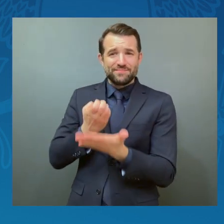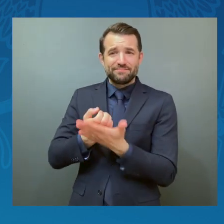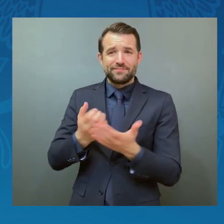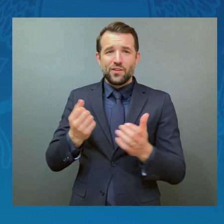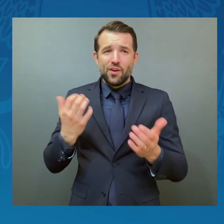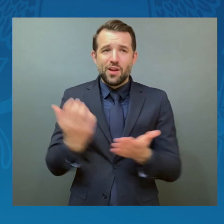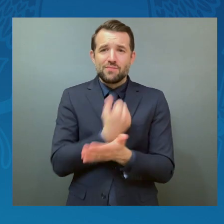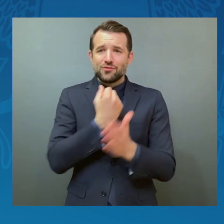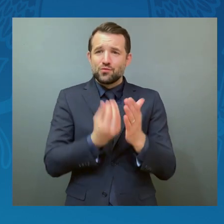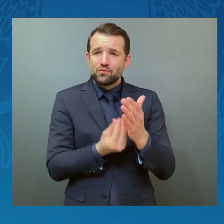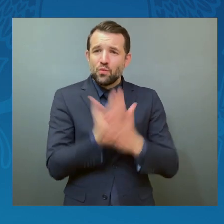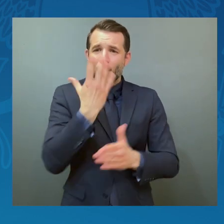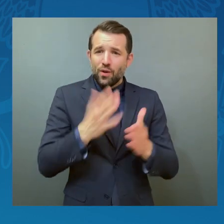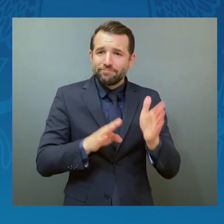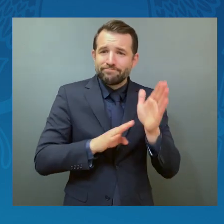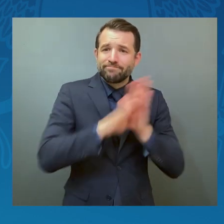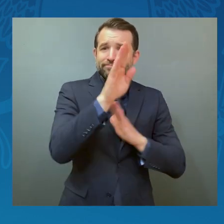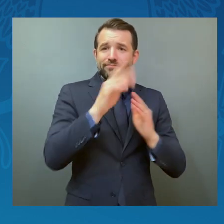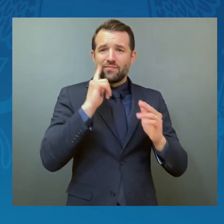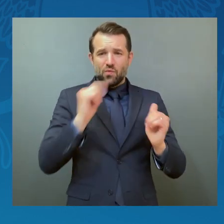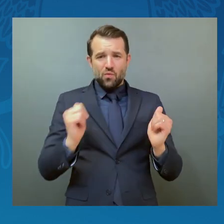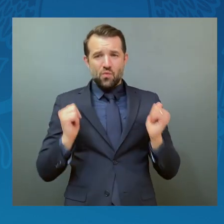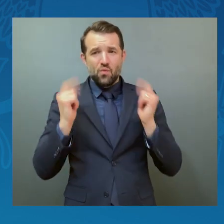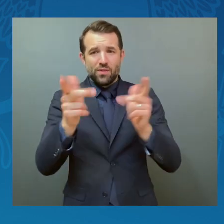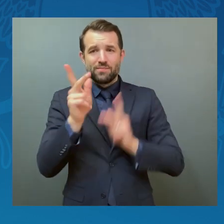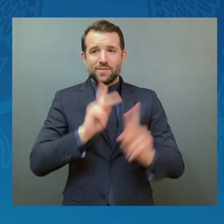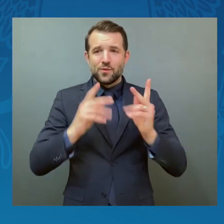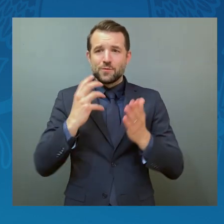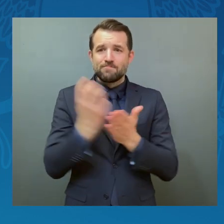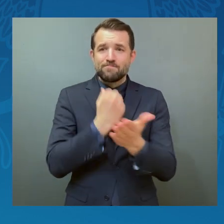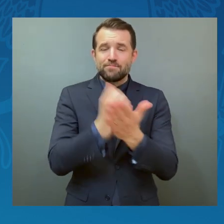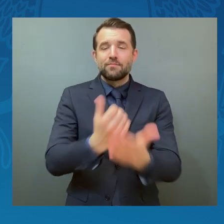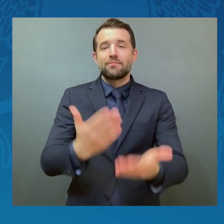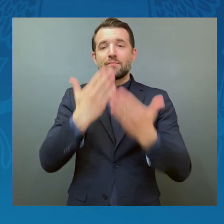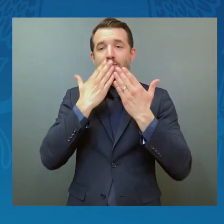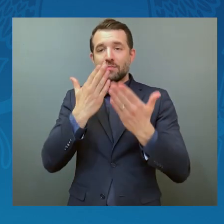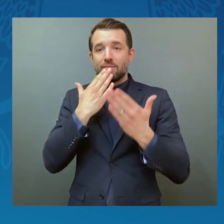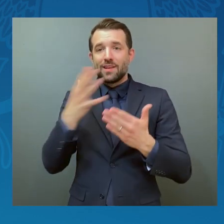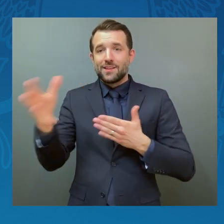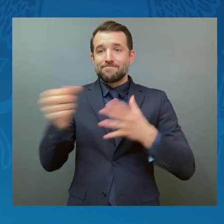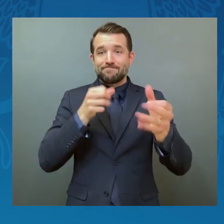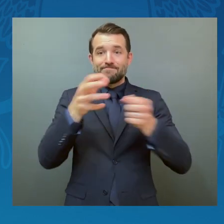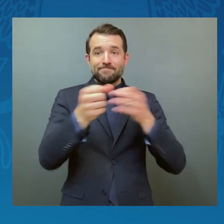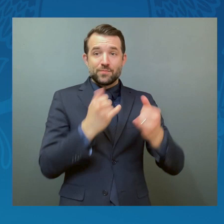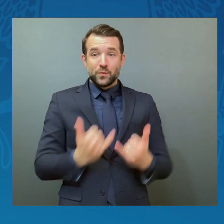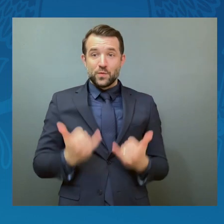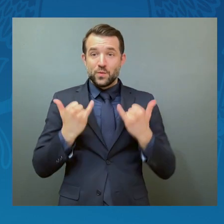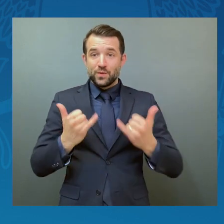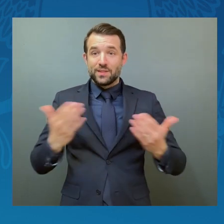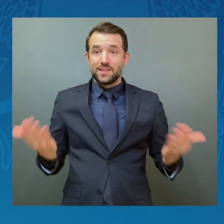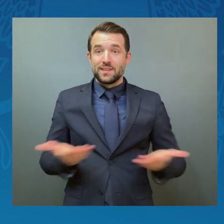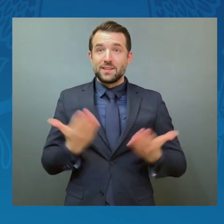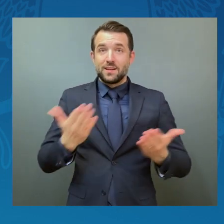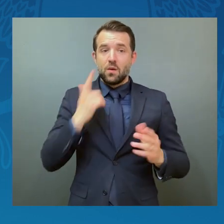that came together to make today's announcement possible and all of their staff who put in the work to get us here and for all of their effort